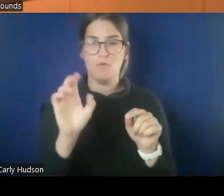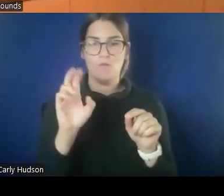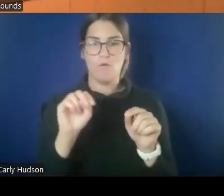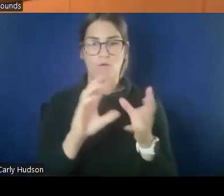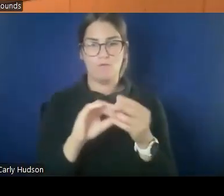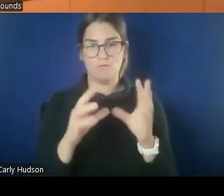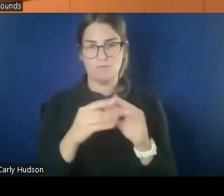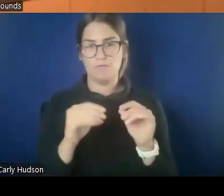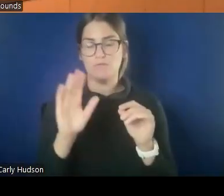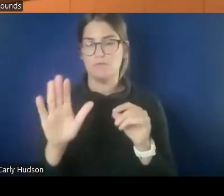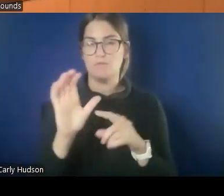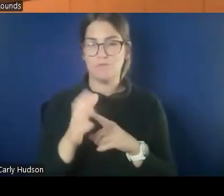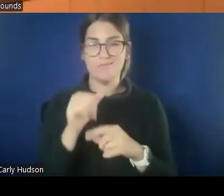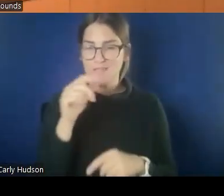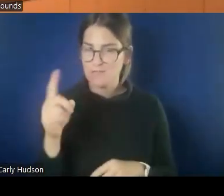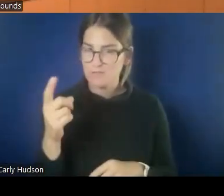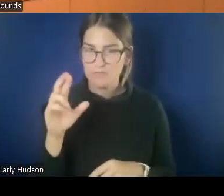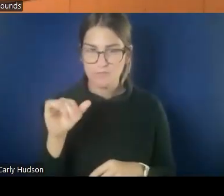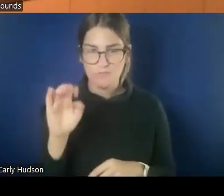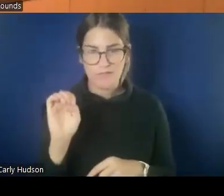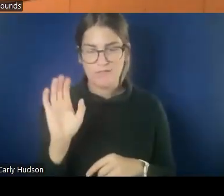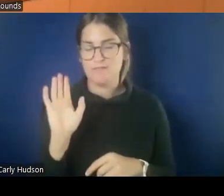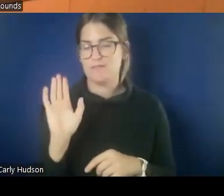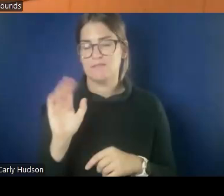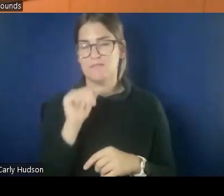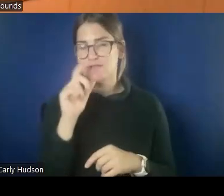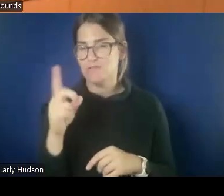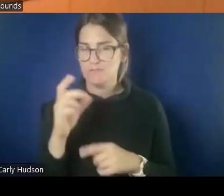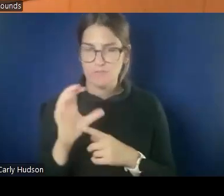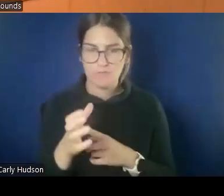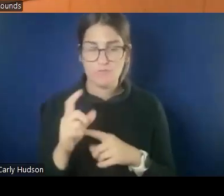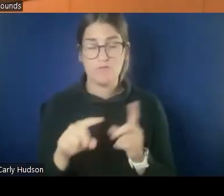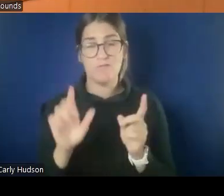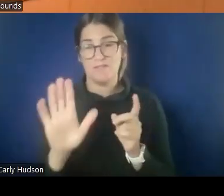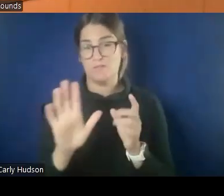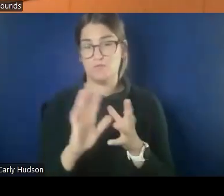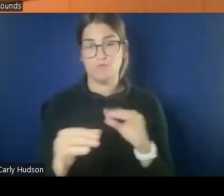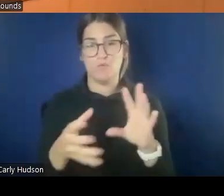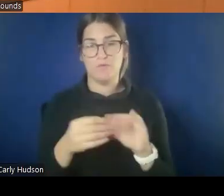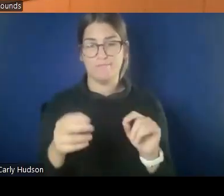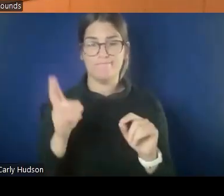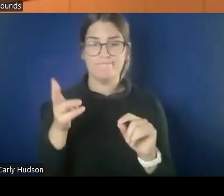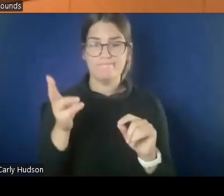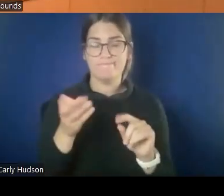and race just just listening to you know the story behind the person sitting there is is